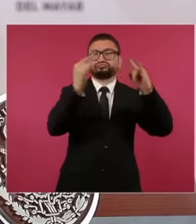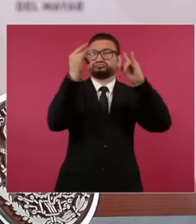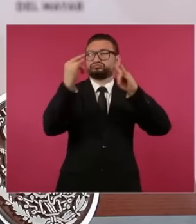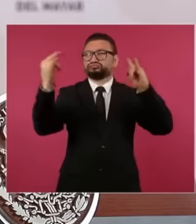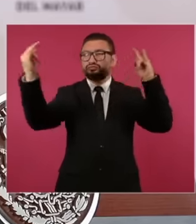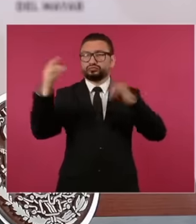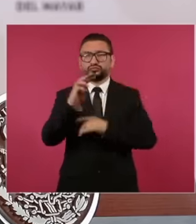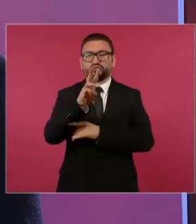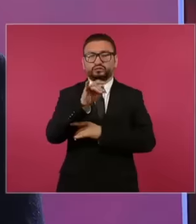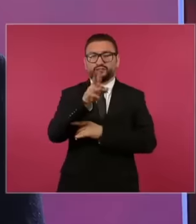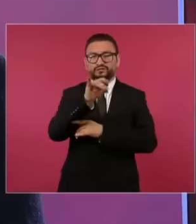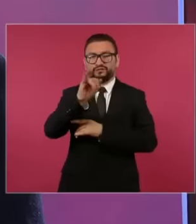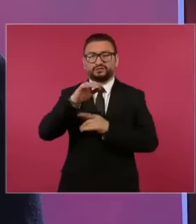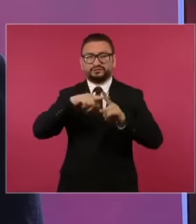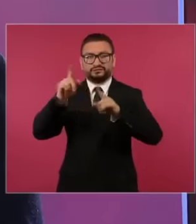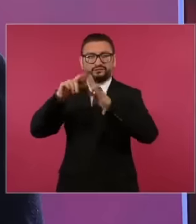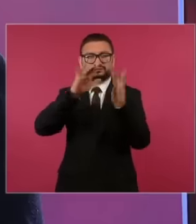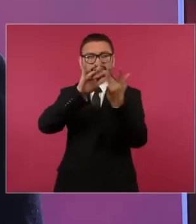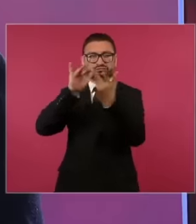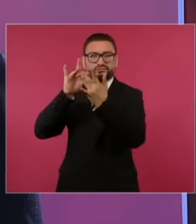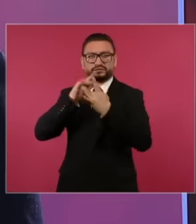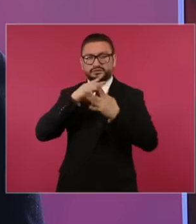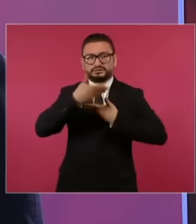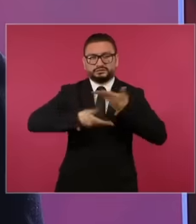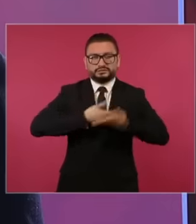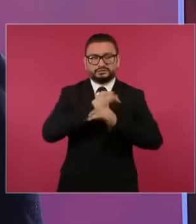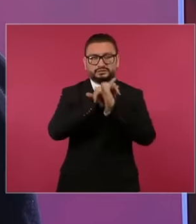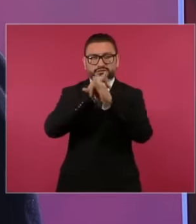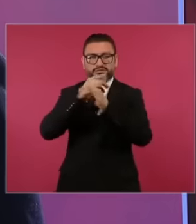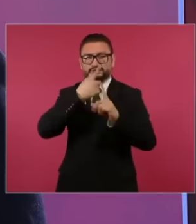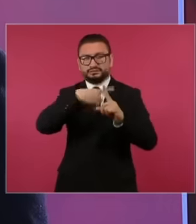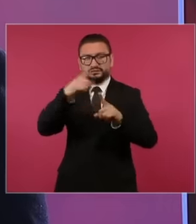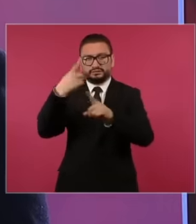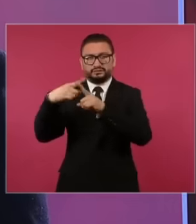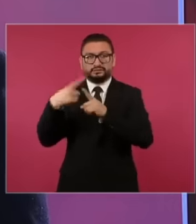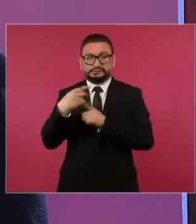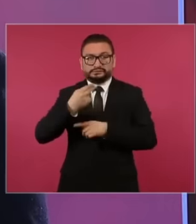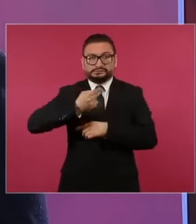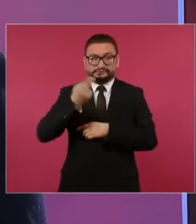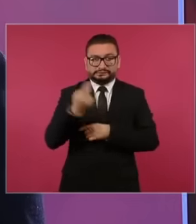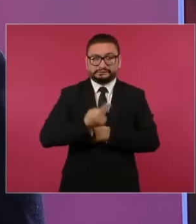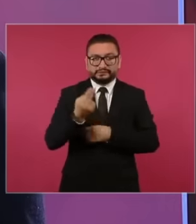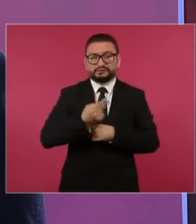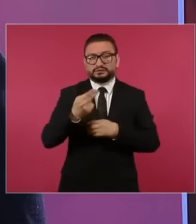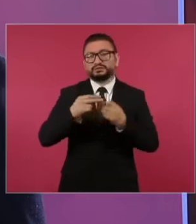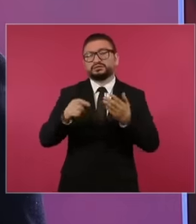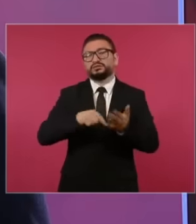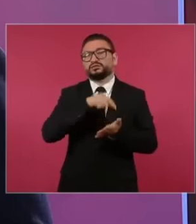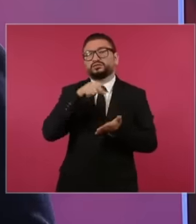as well as many other internet services that may be required in municipalities and